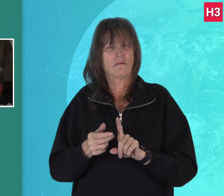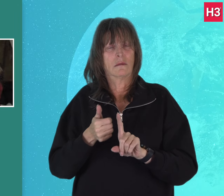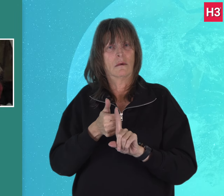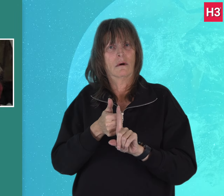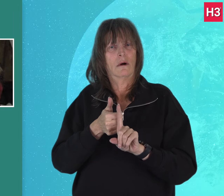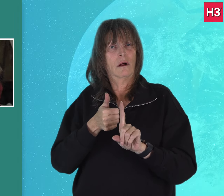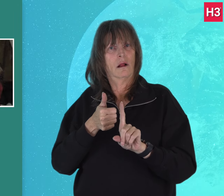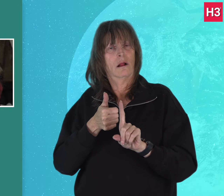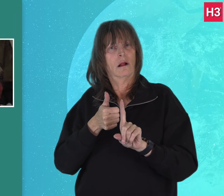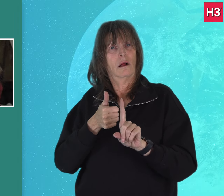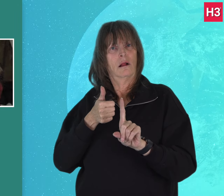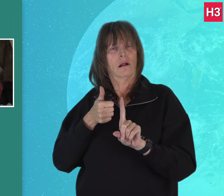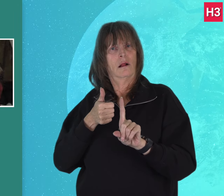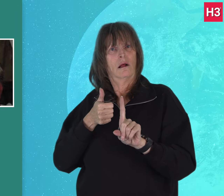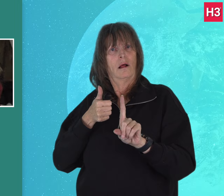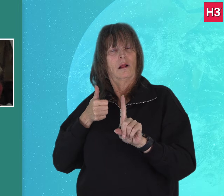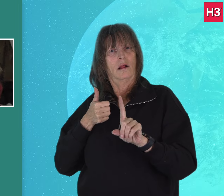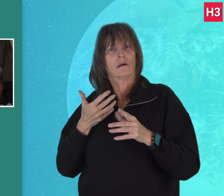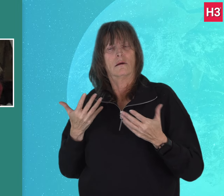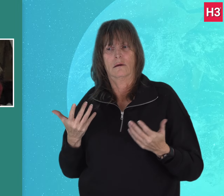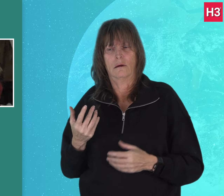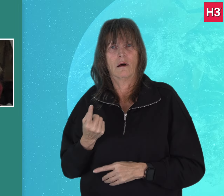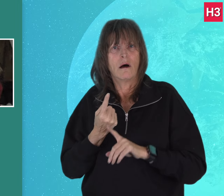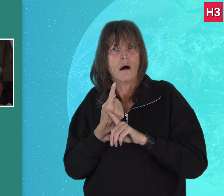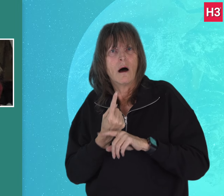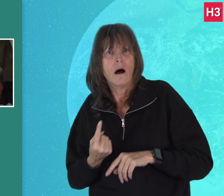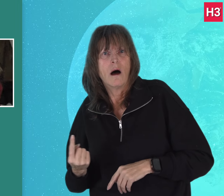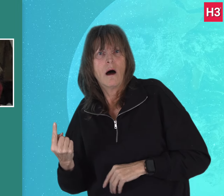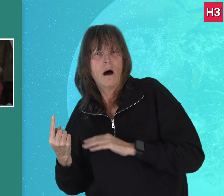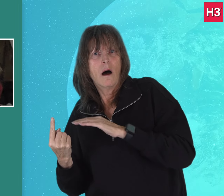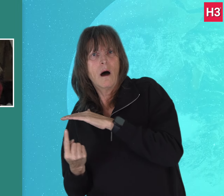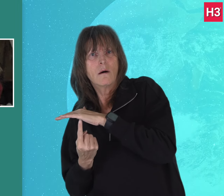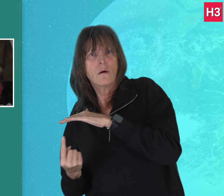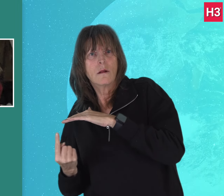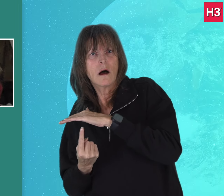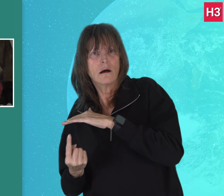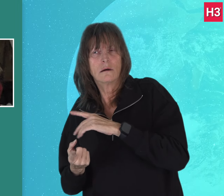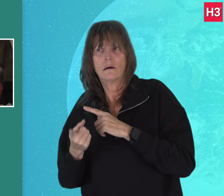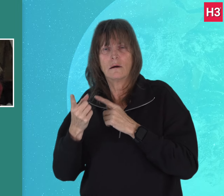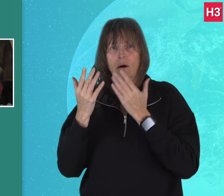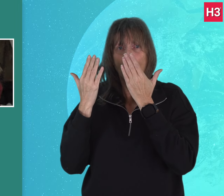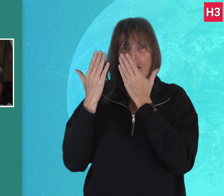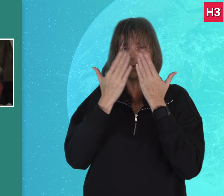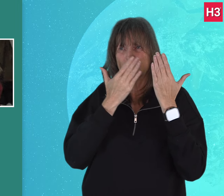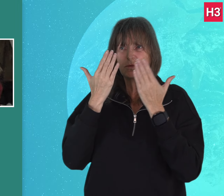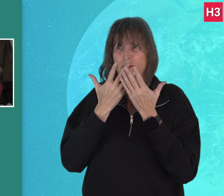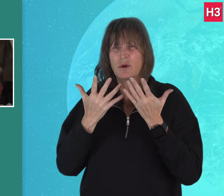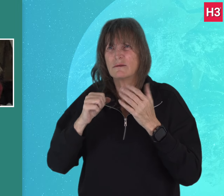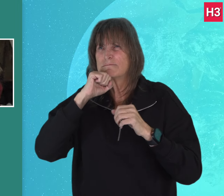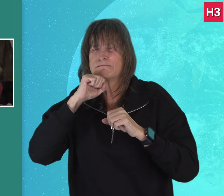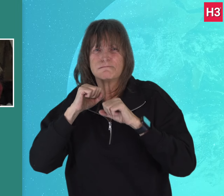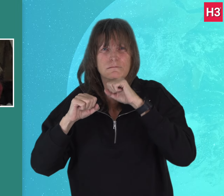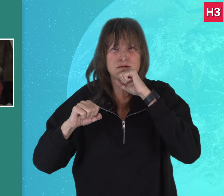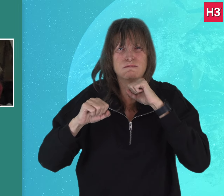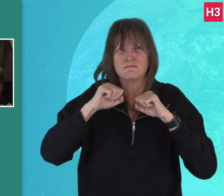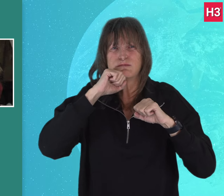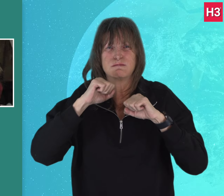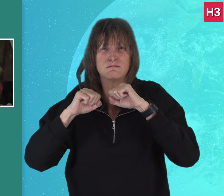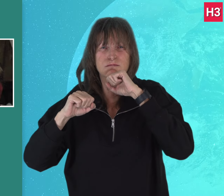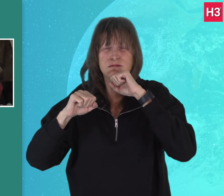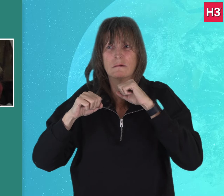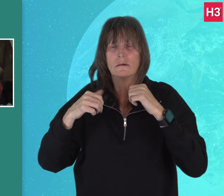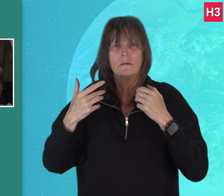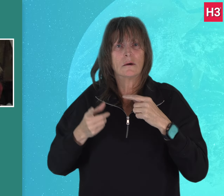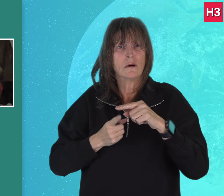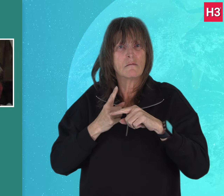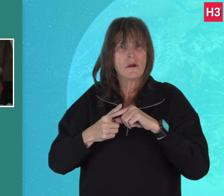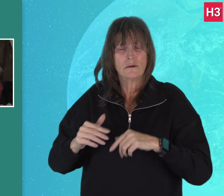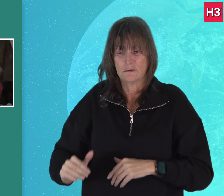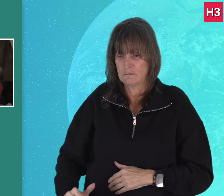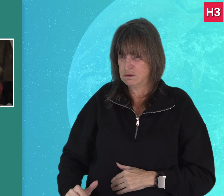Without language, children can fall behind, feel isolated, and